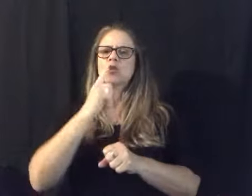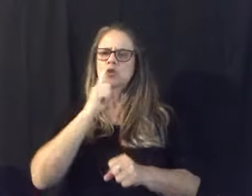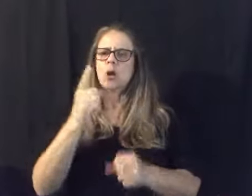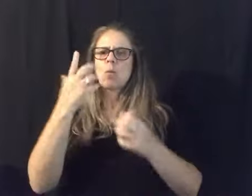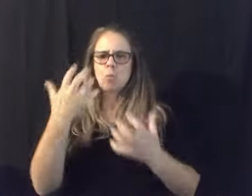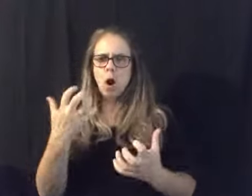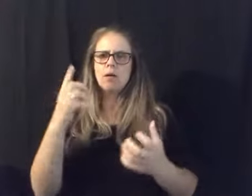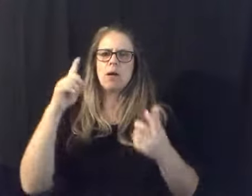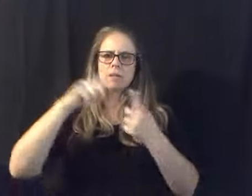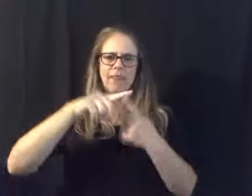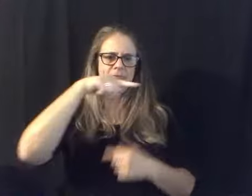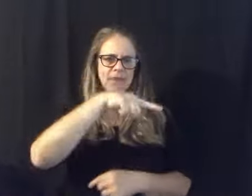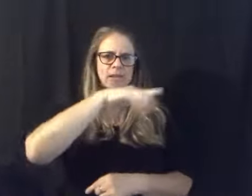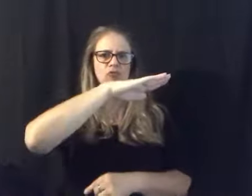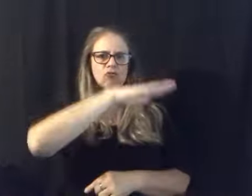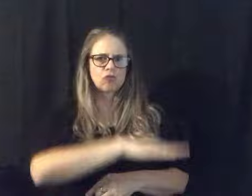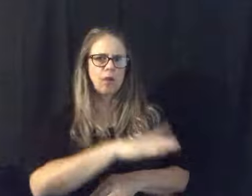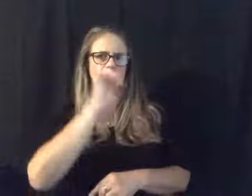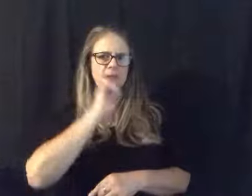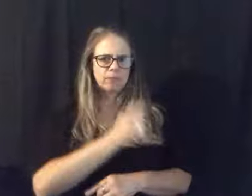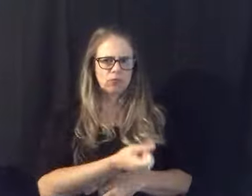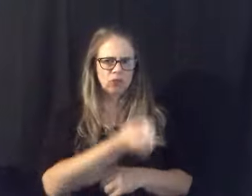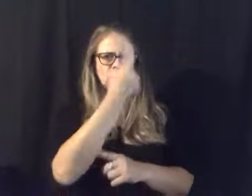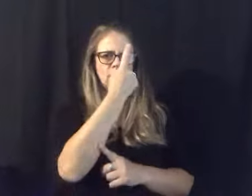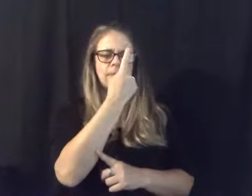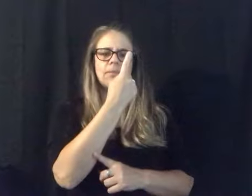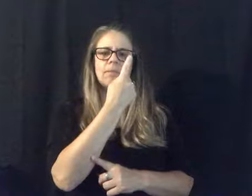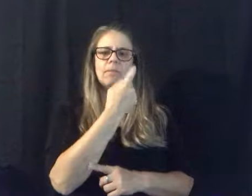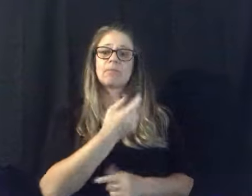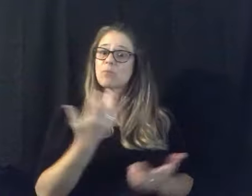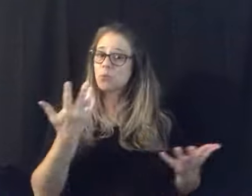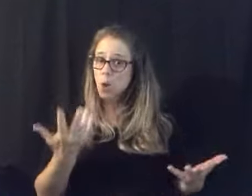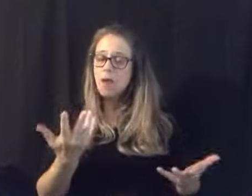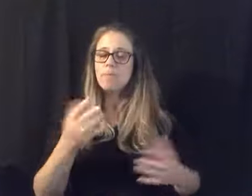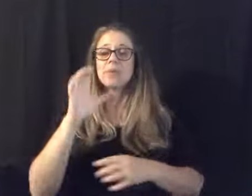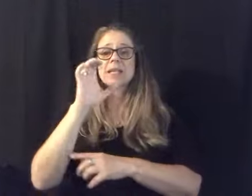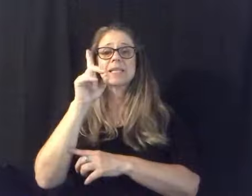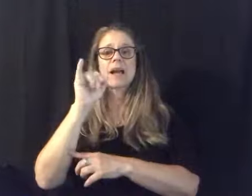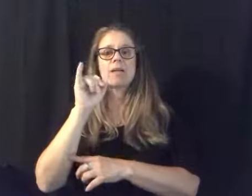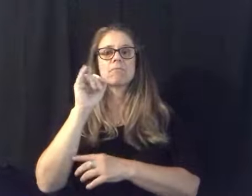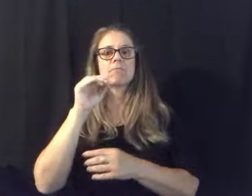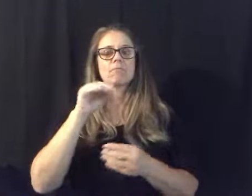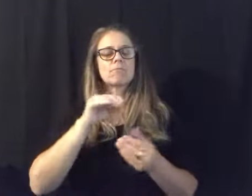A CDI would make sure the Deaf child understands,